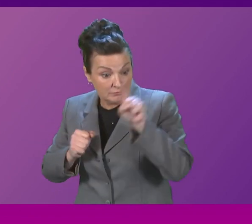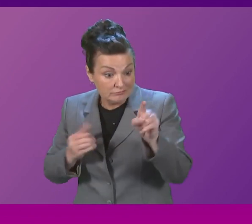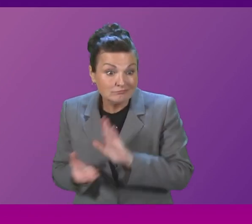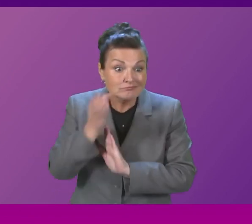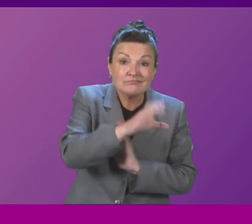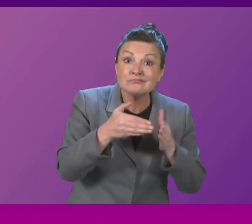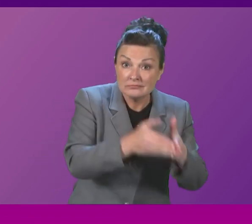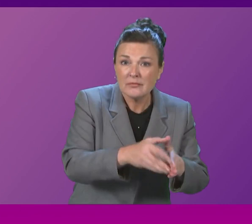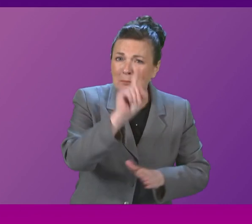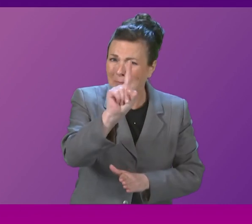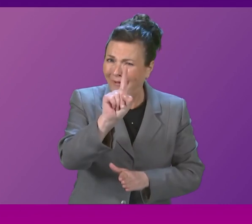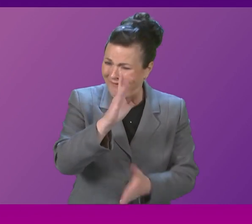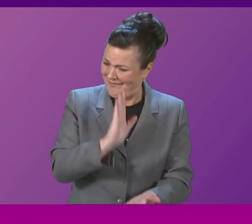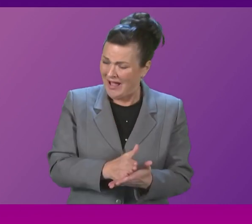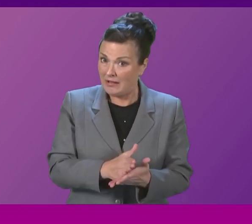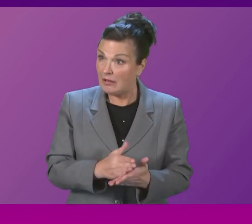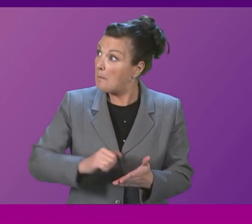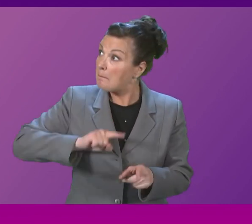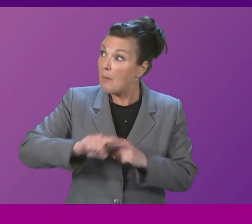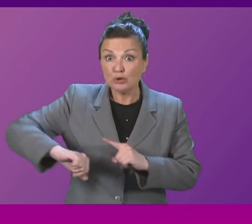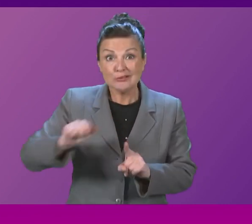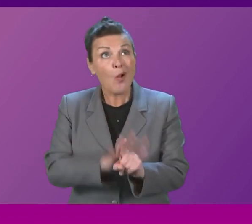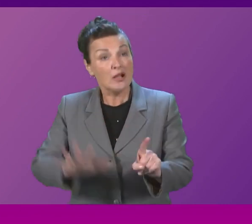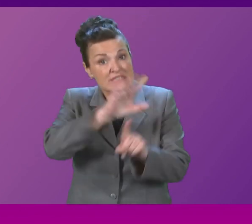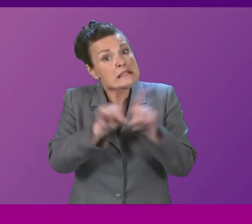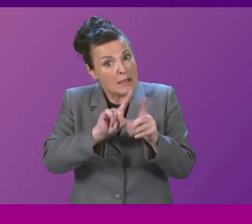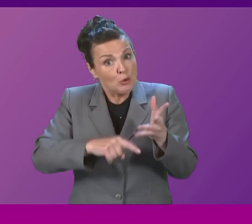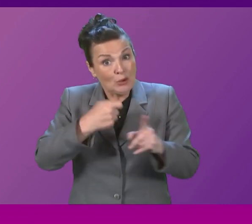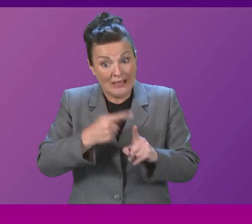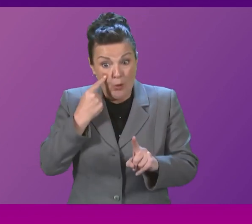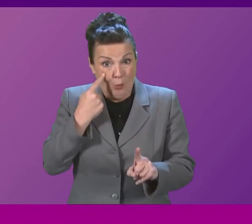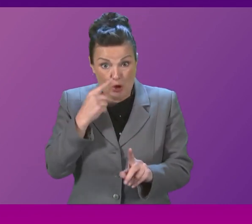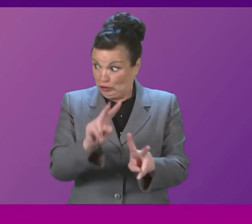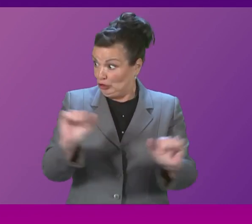most people across Scotland and, indeed, the UK who are watching television right now will